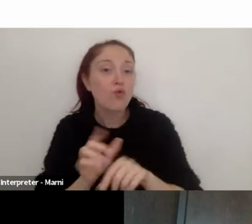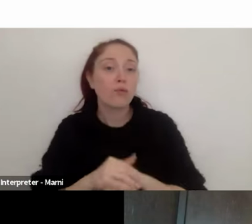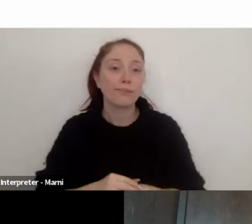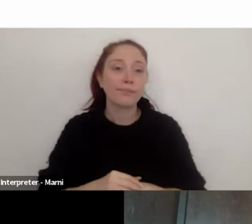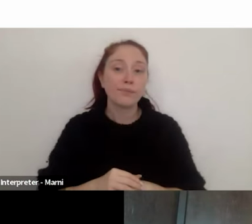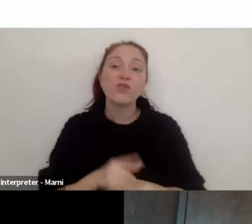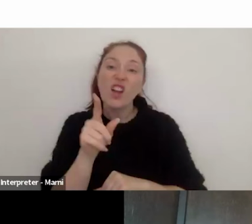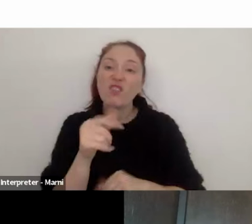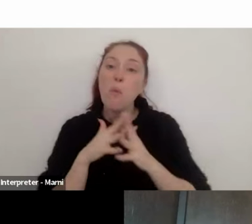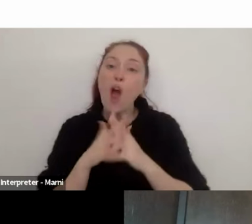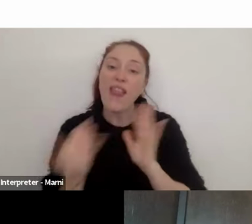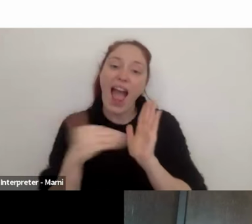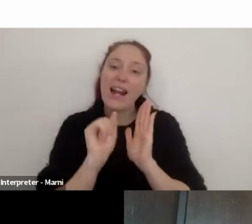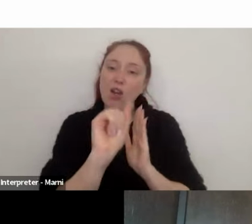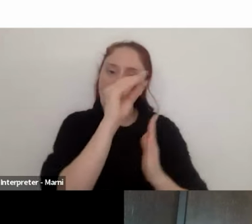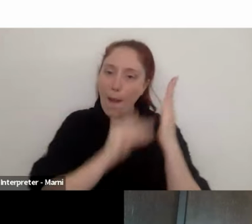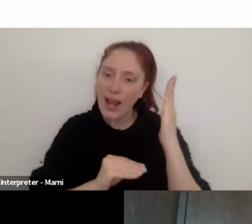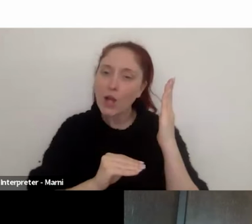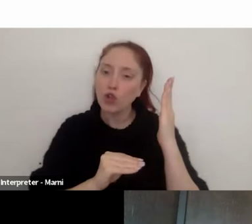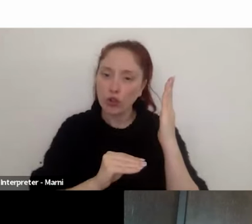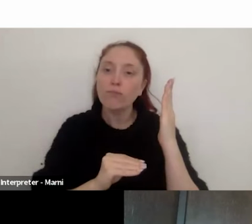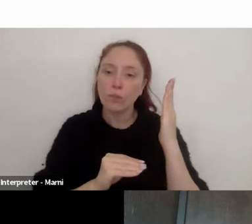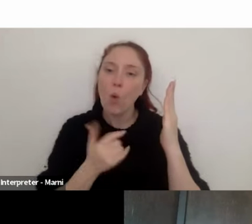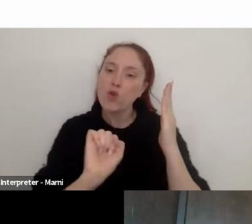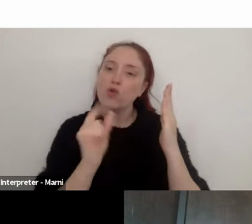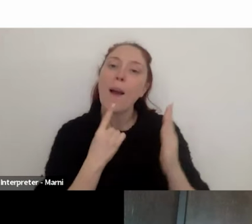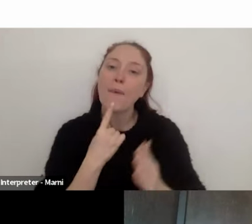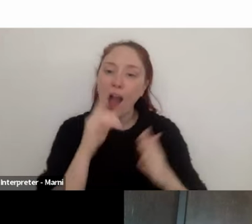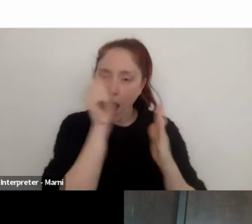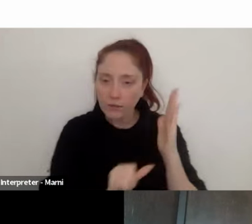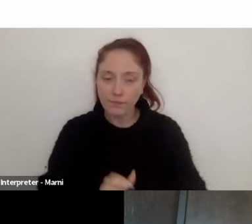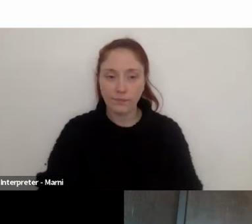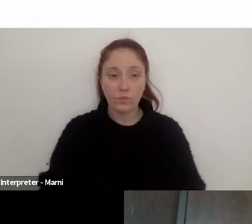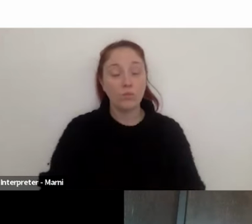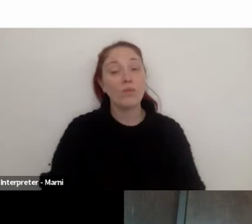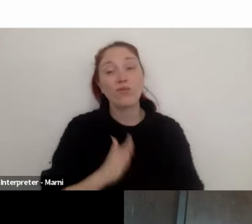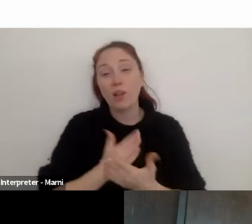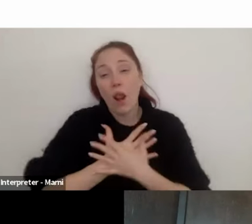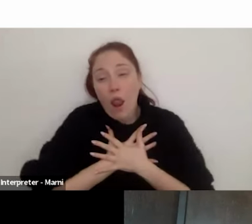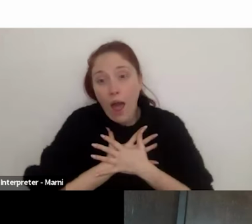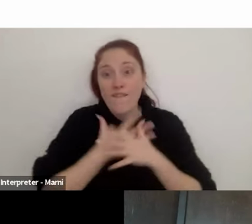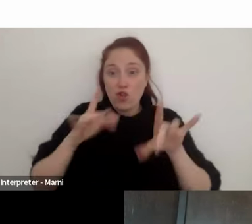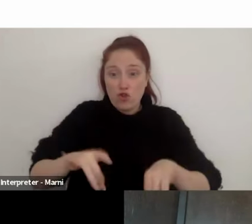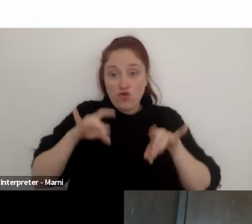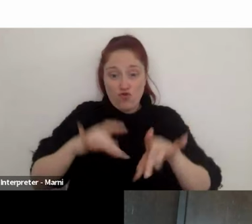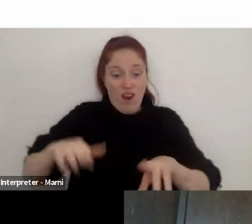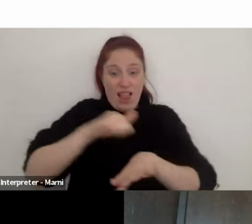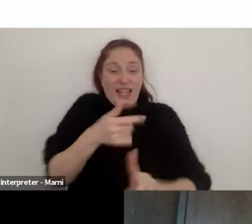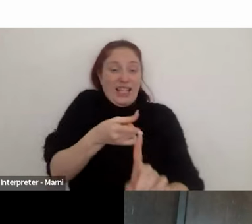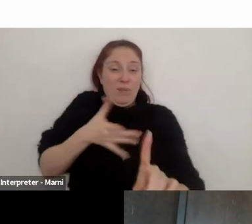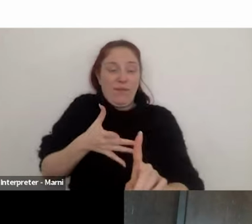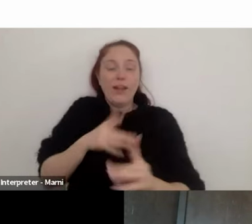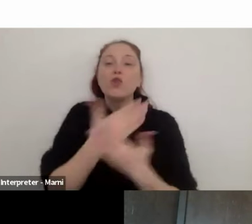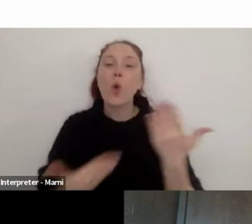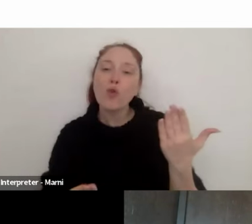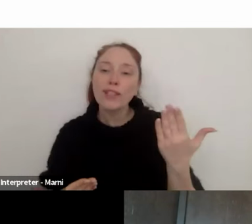application. We have a real emphasis on Australian stories. We have defined that as intellectual